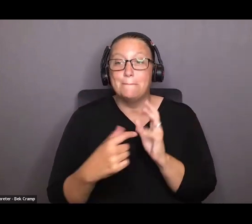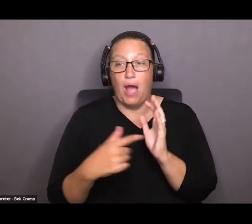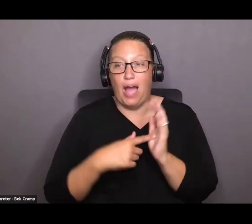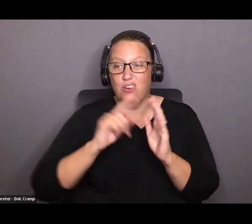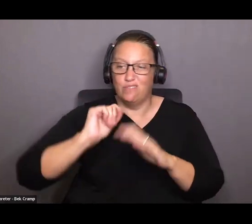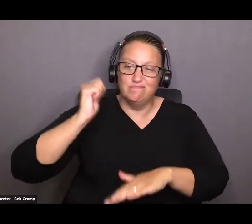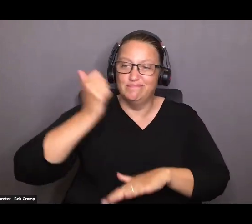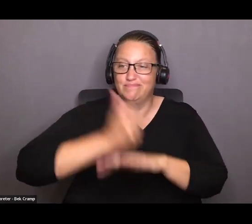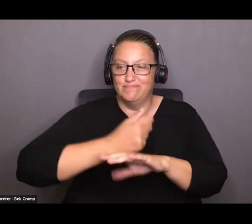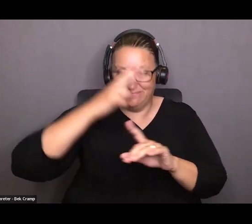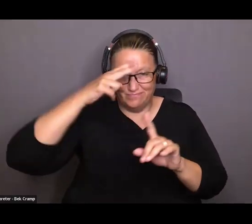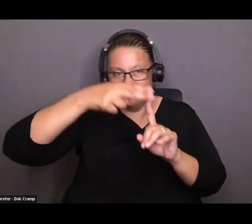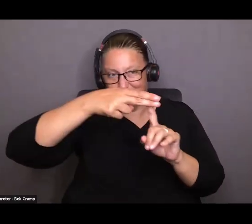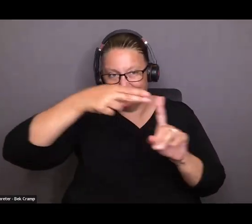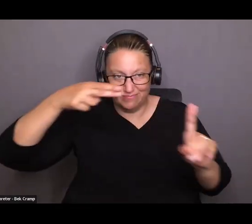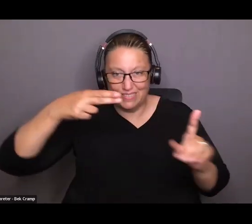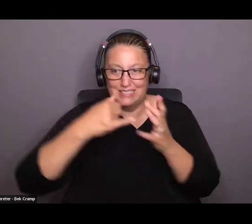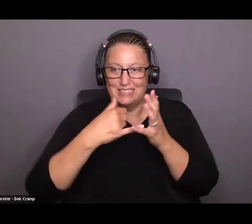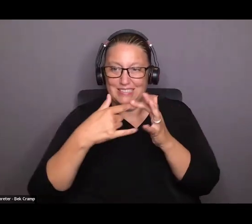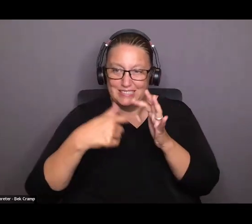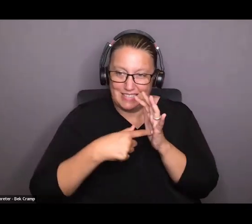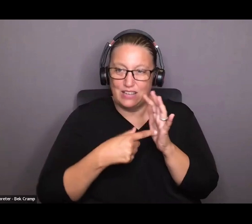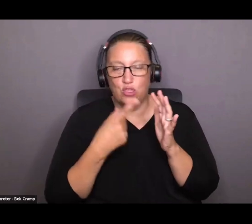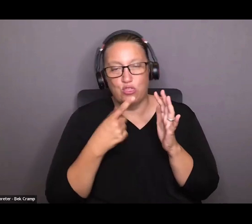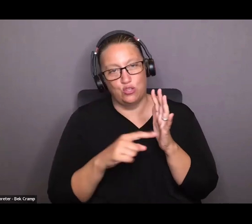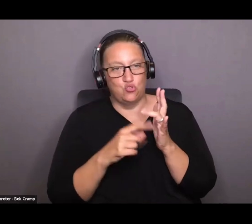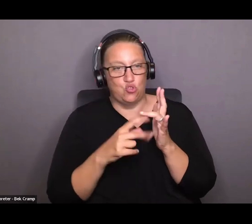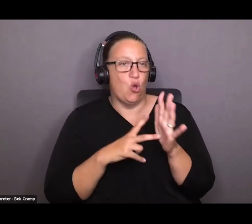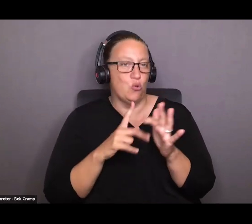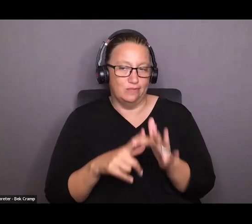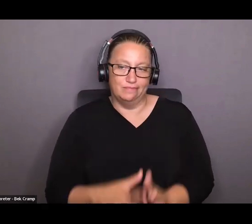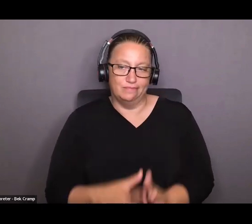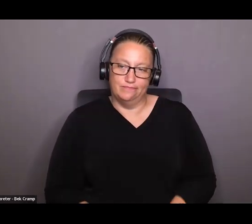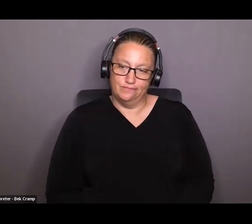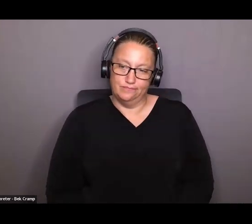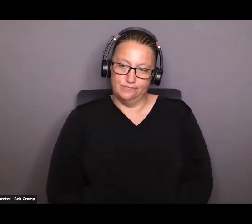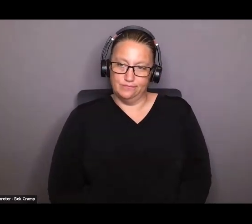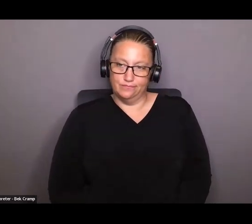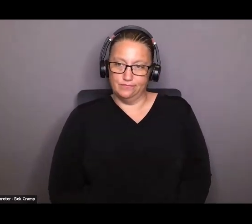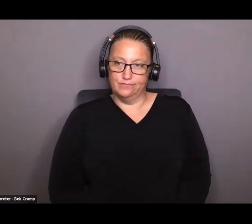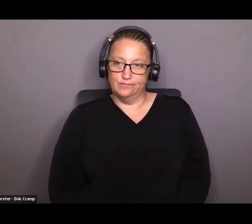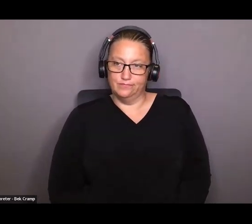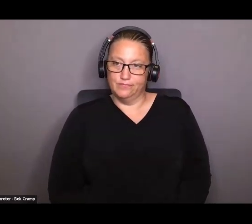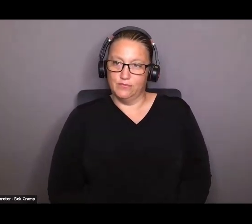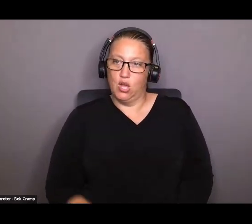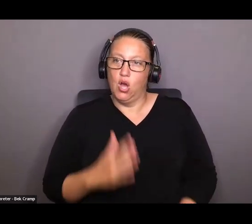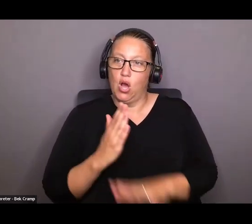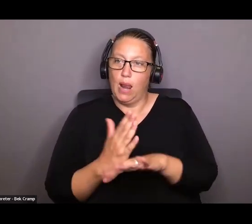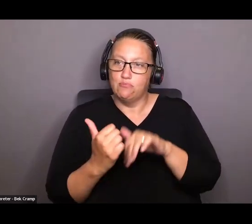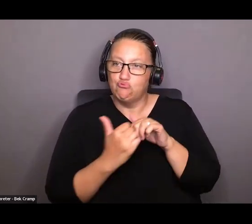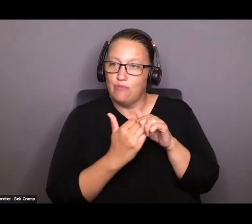to do here together. And also collaboration with everyone present today ensures we have